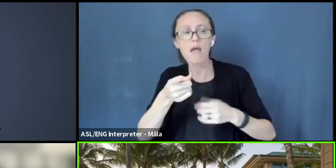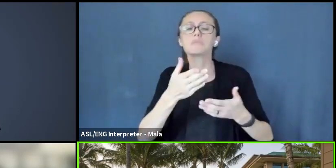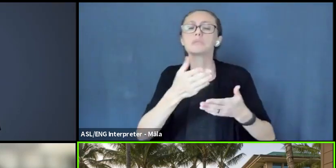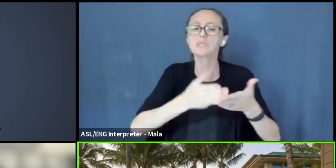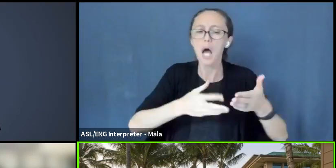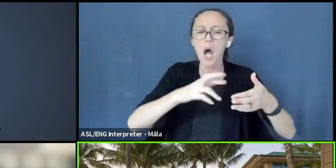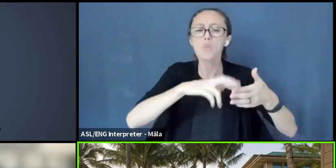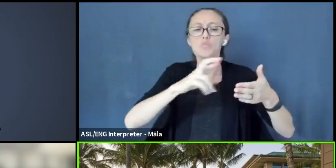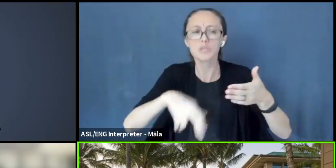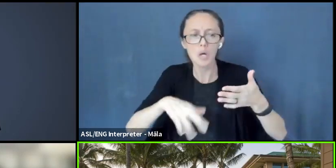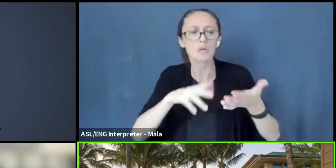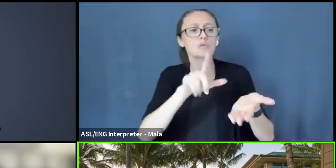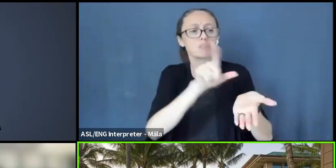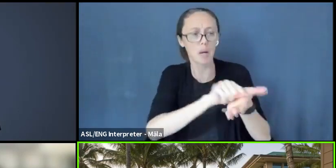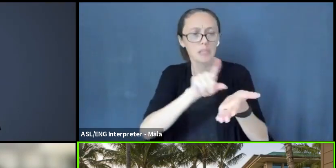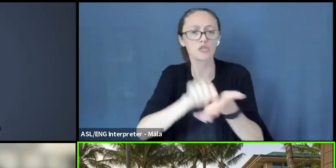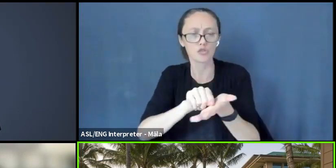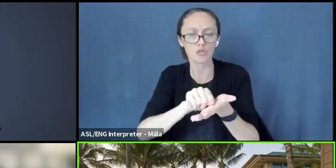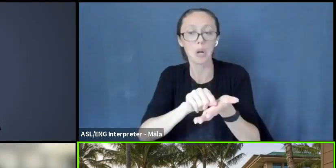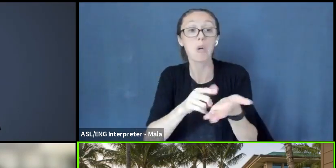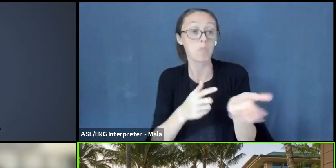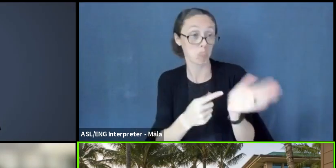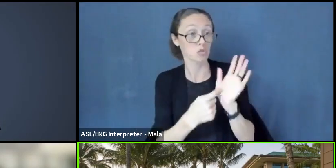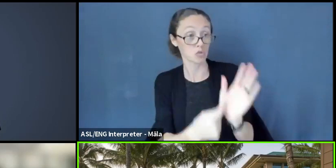That showed that they probably would be helpful.